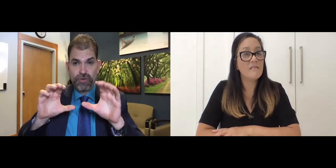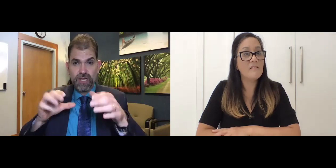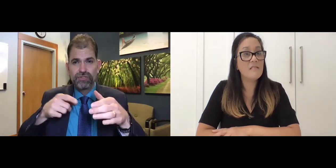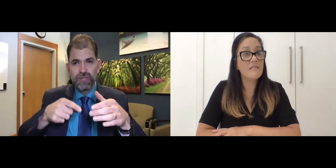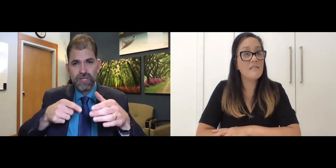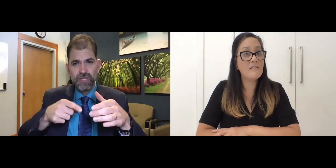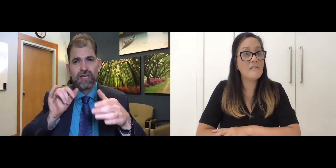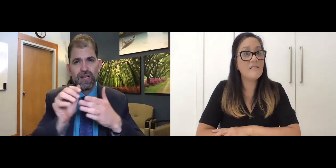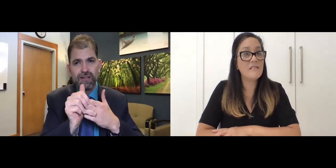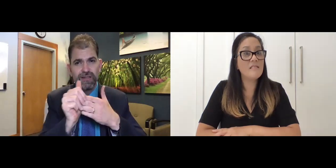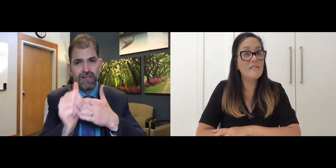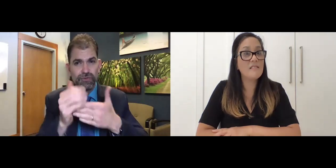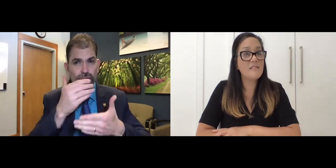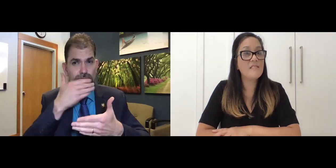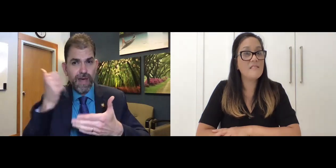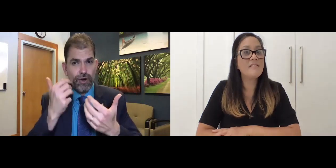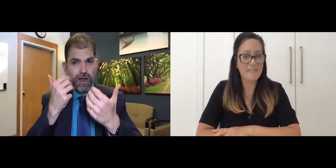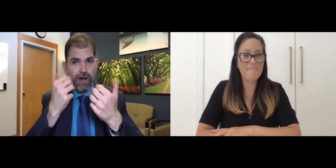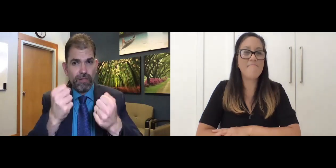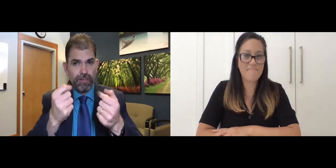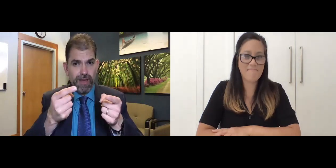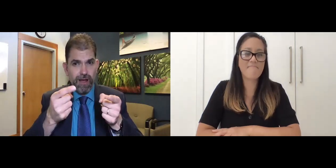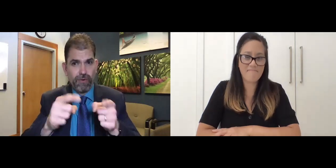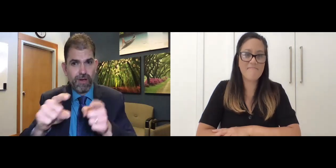that even in the general hearing public we